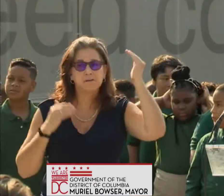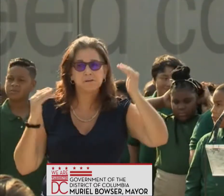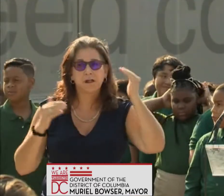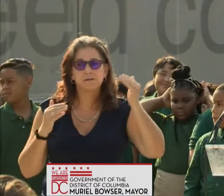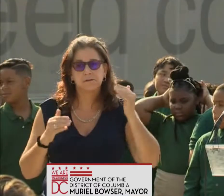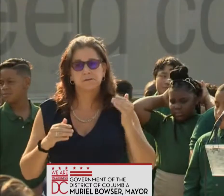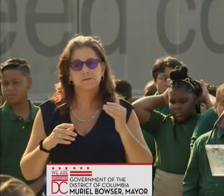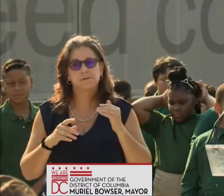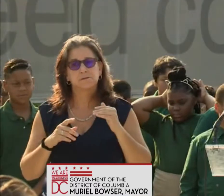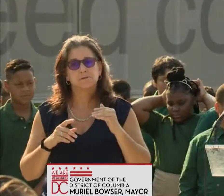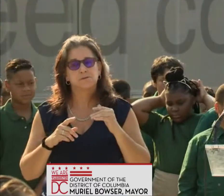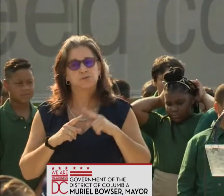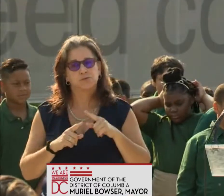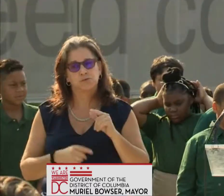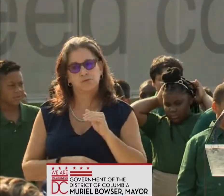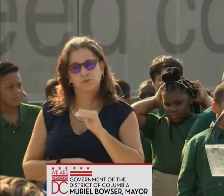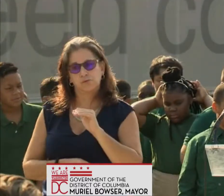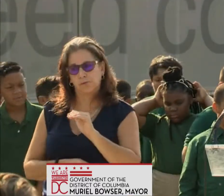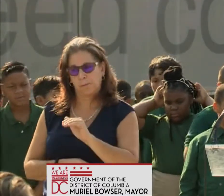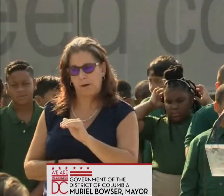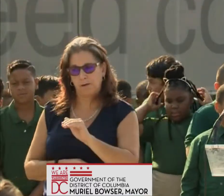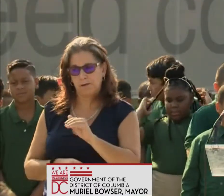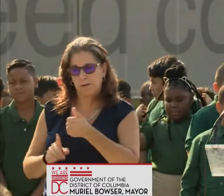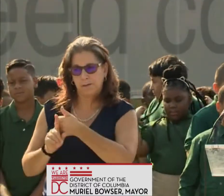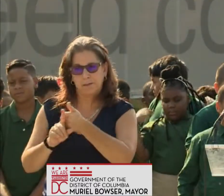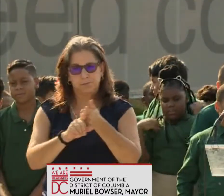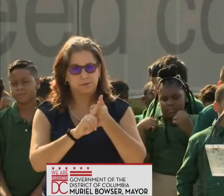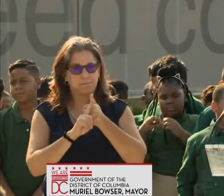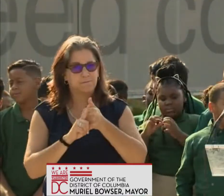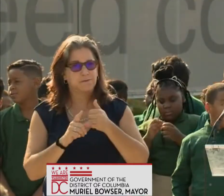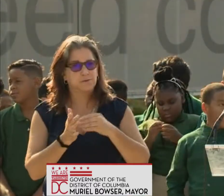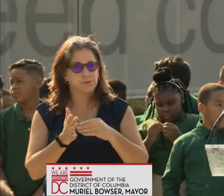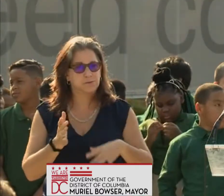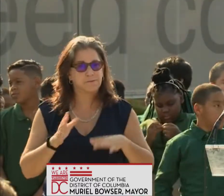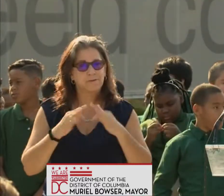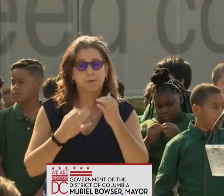families each and every day that every day counts when it comes to attending